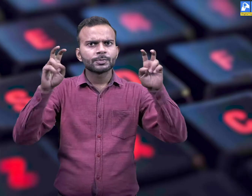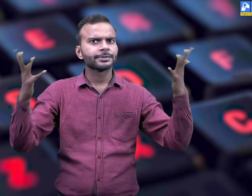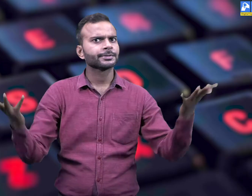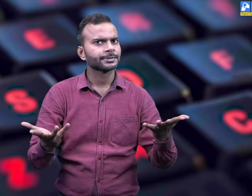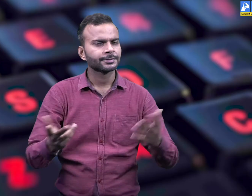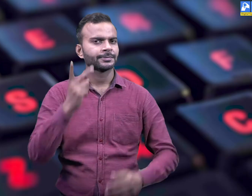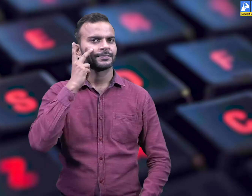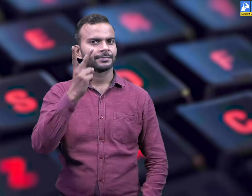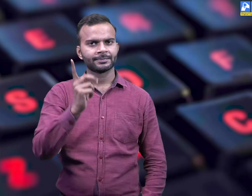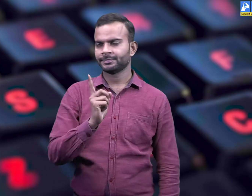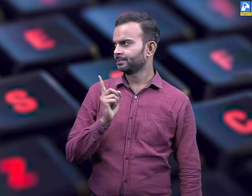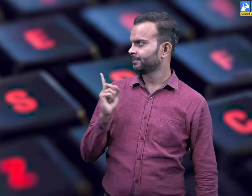Let's take a look at the topic here.